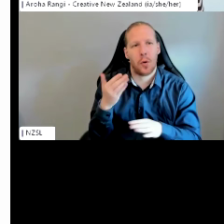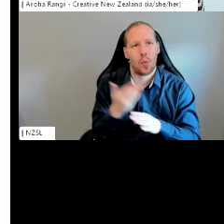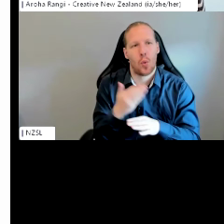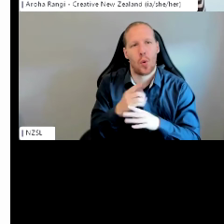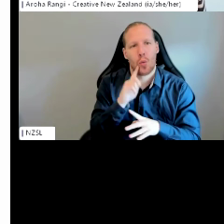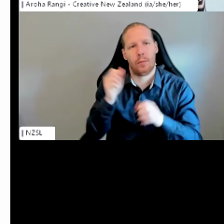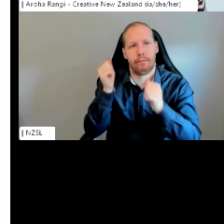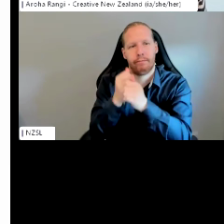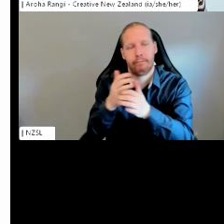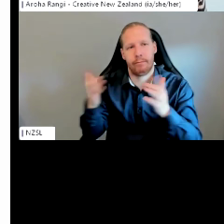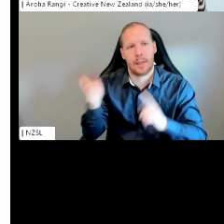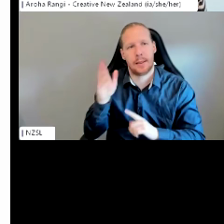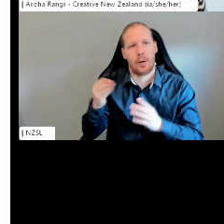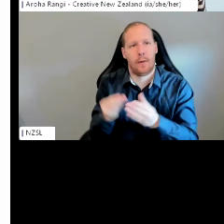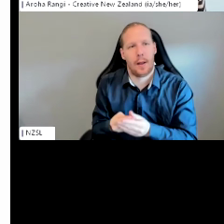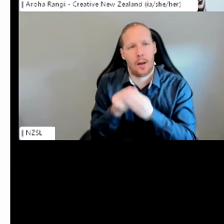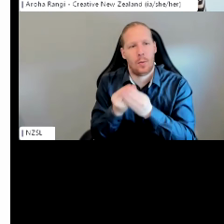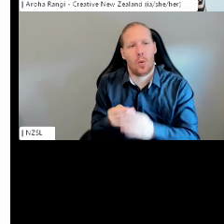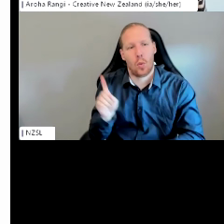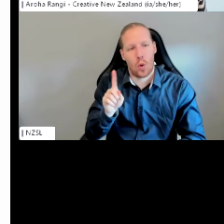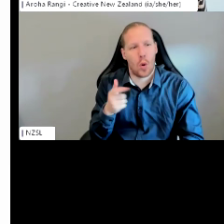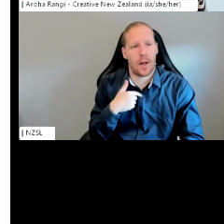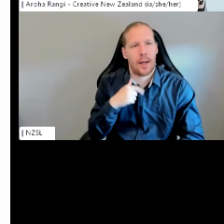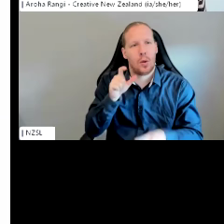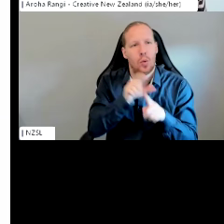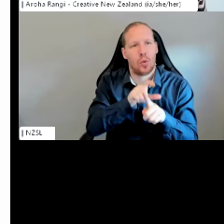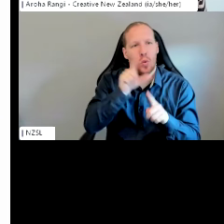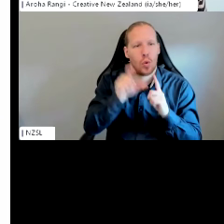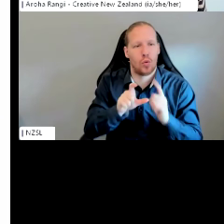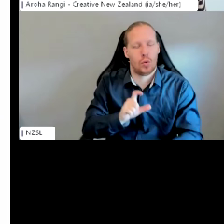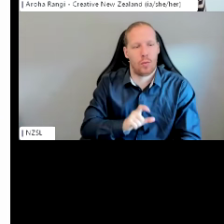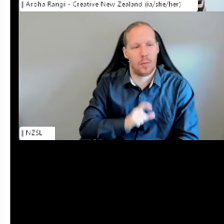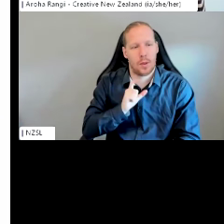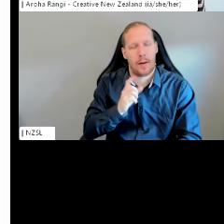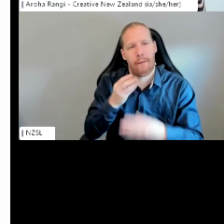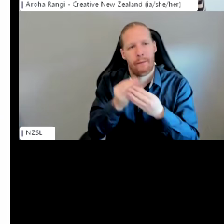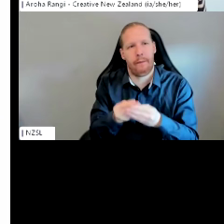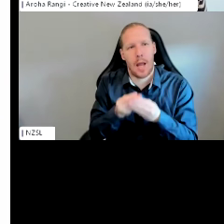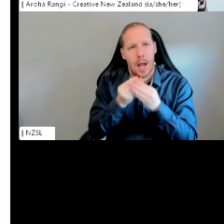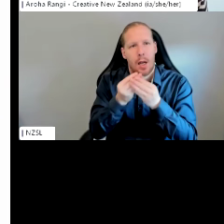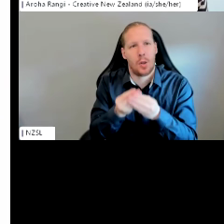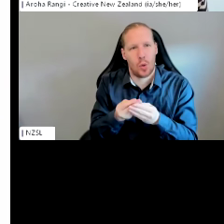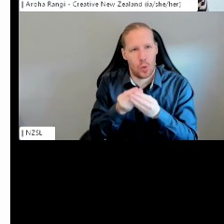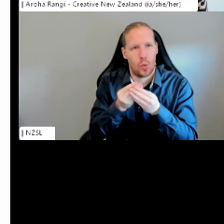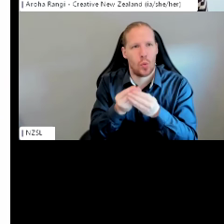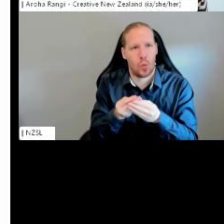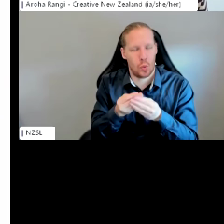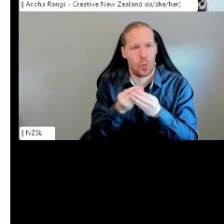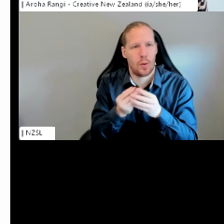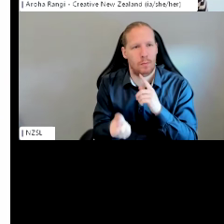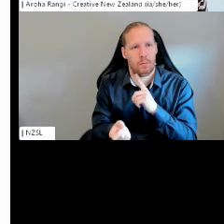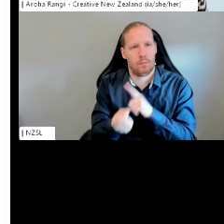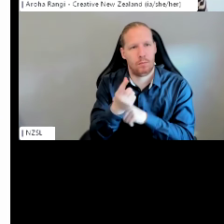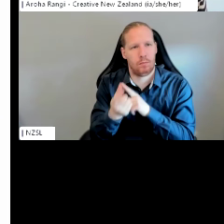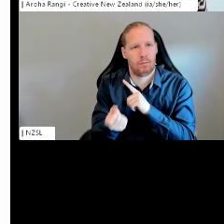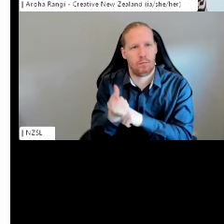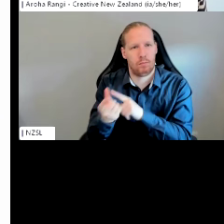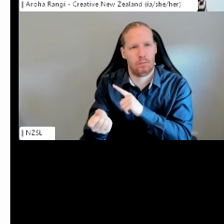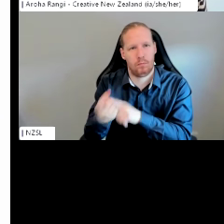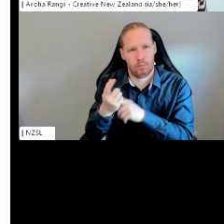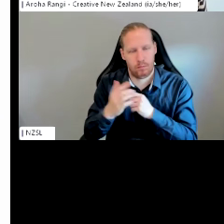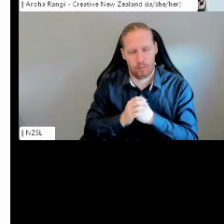many of whom have had their patterns of visitation wildly disrupted, are busy trying to remake them,